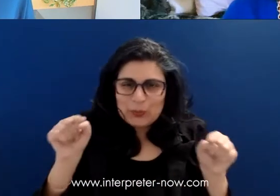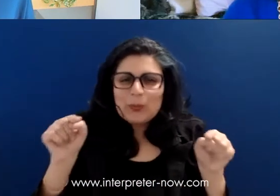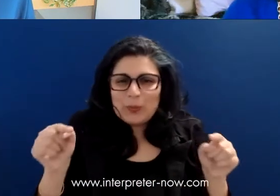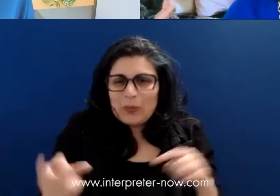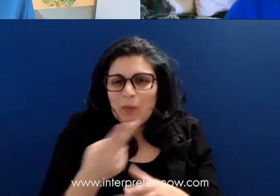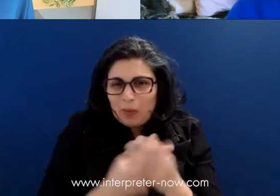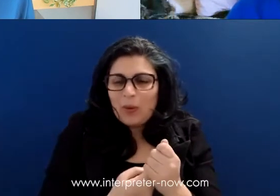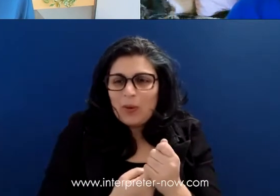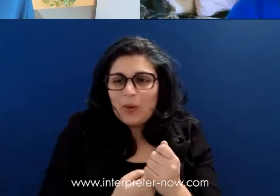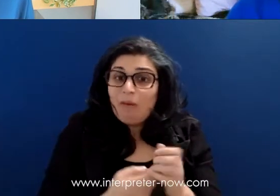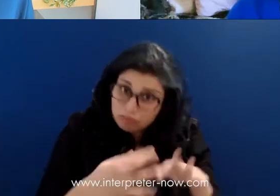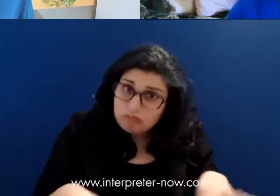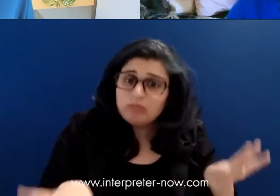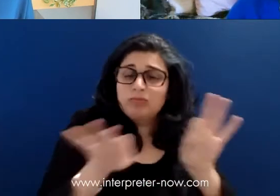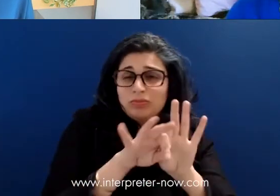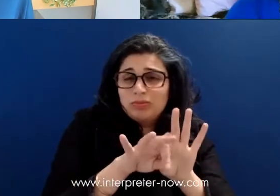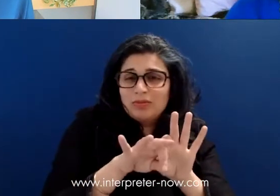Both are important to me in different ways.